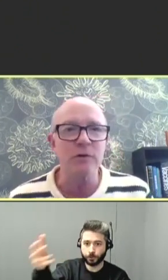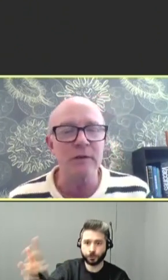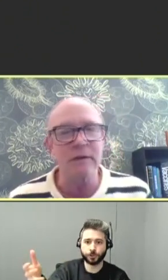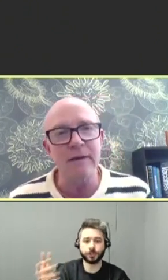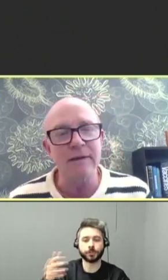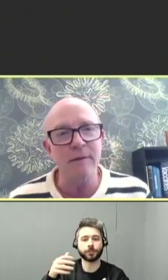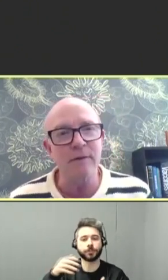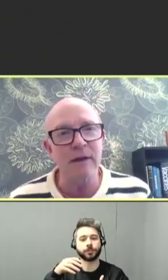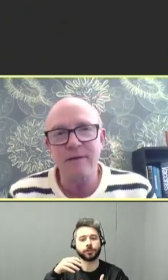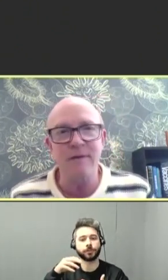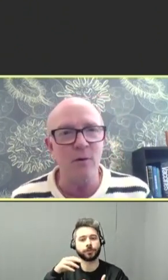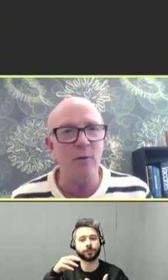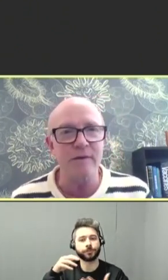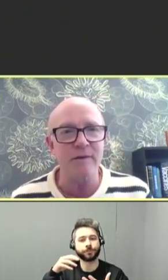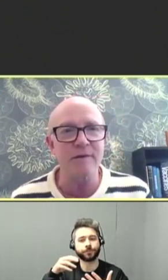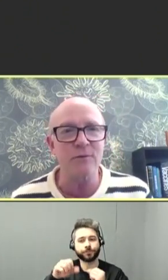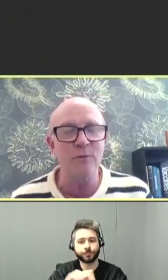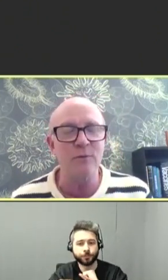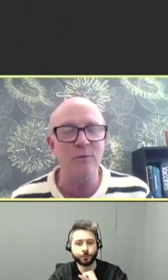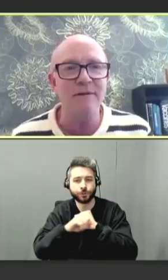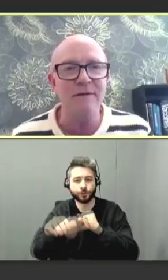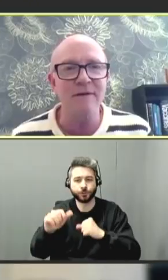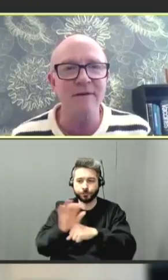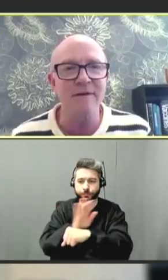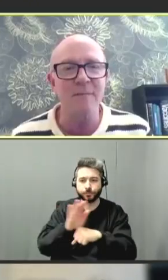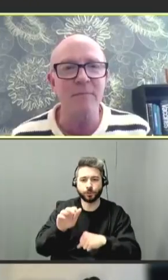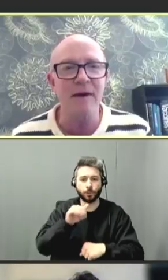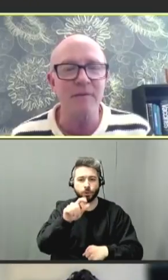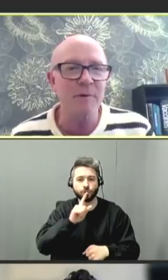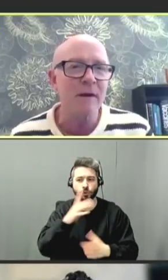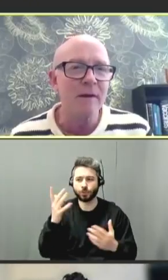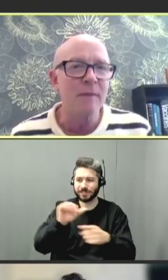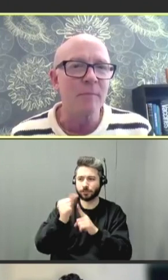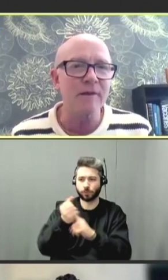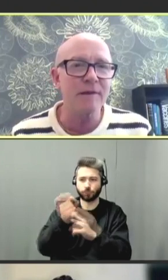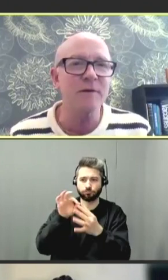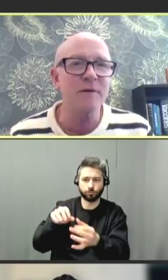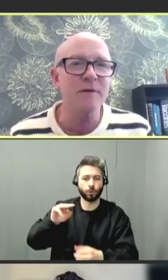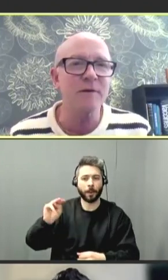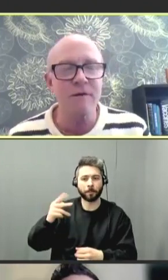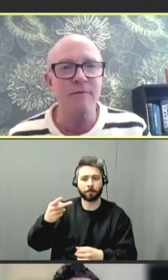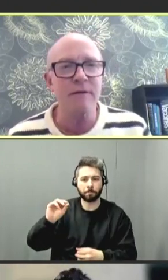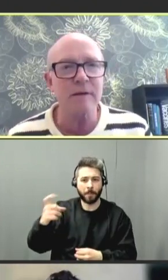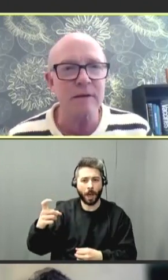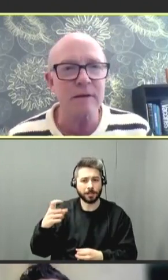and so I didn't know what the situation is with M pox. But is there demand, do you think, still?